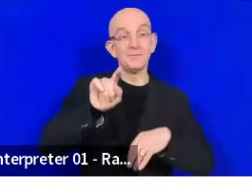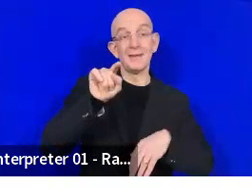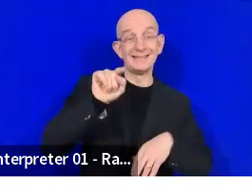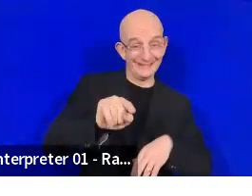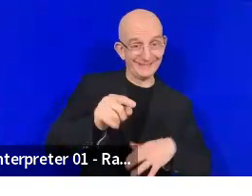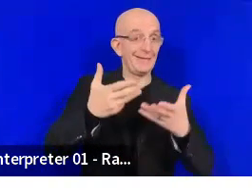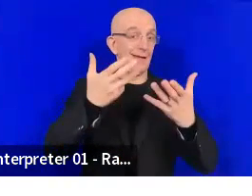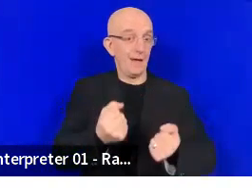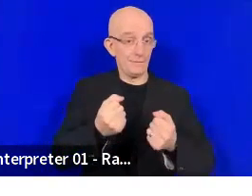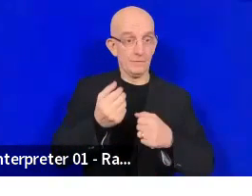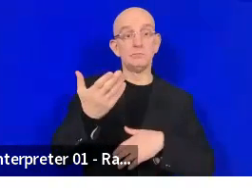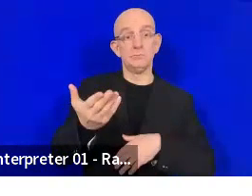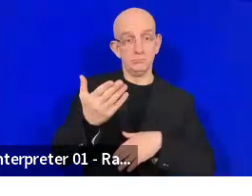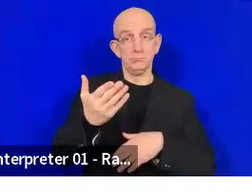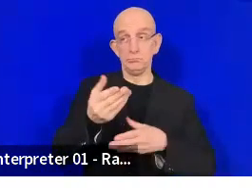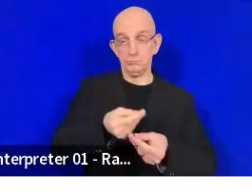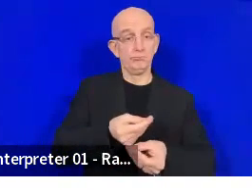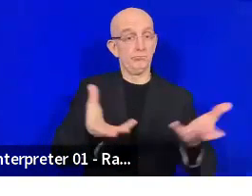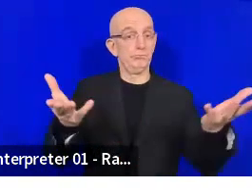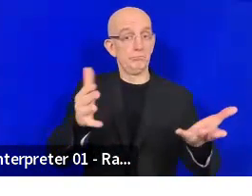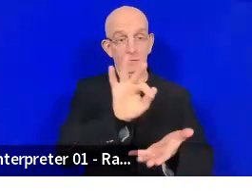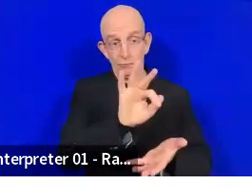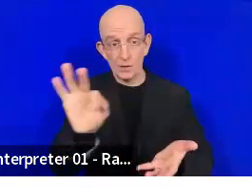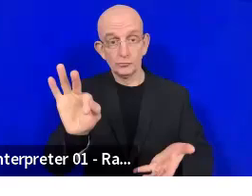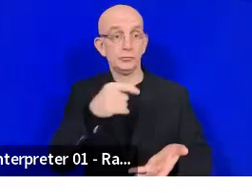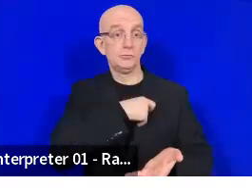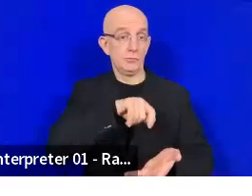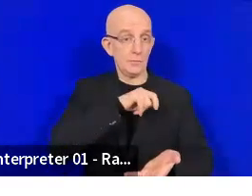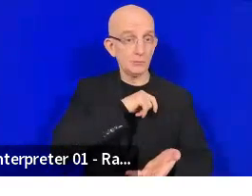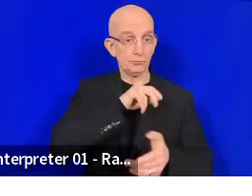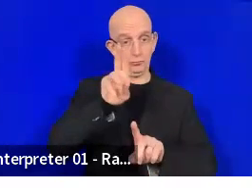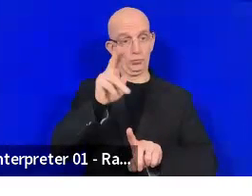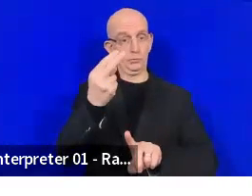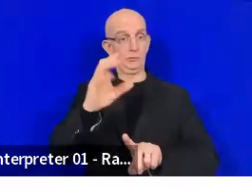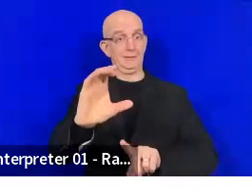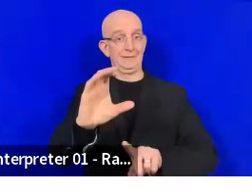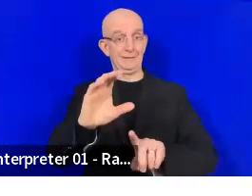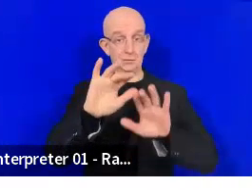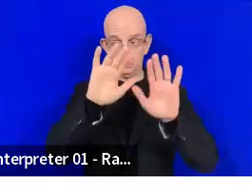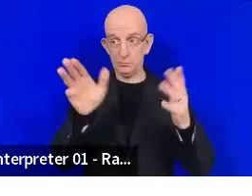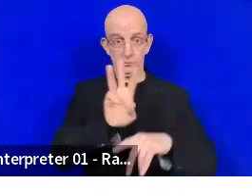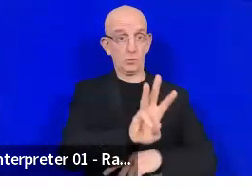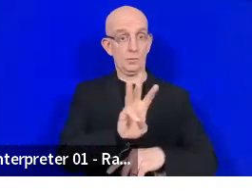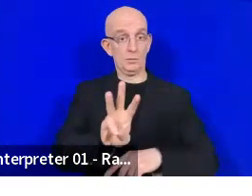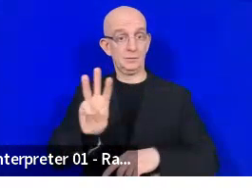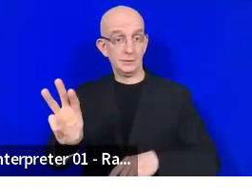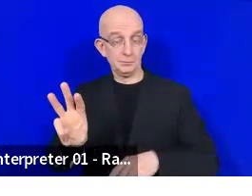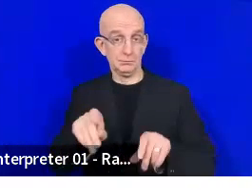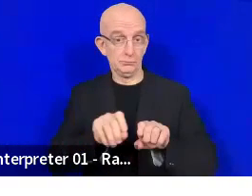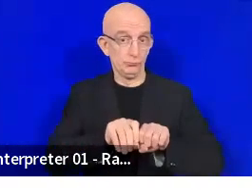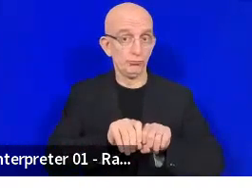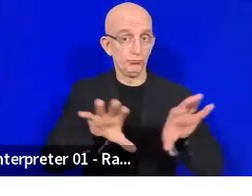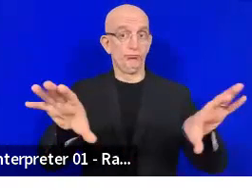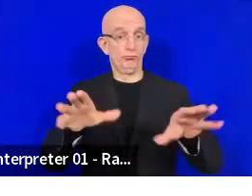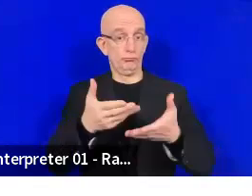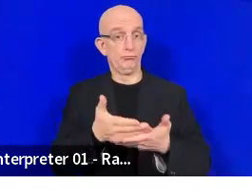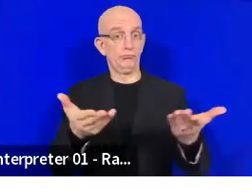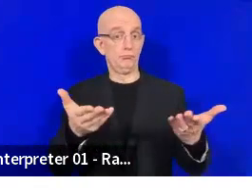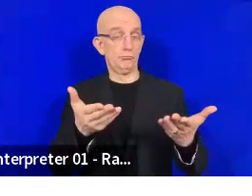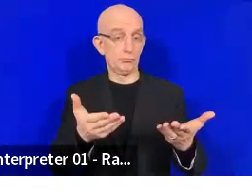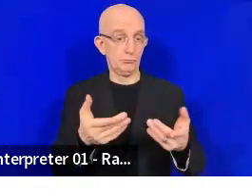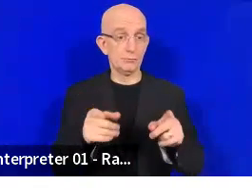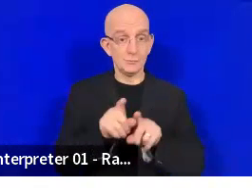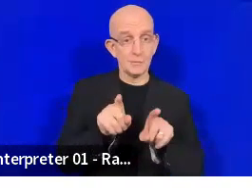We have also shared it in different forms in social media, in the emails that we share